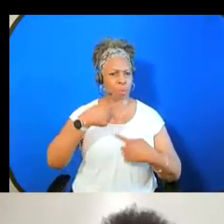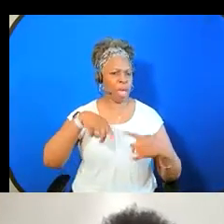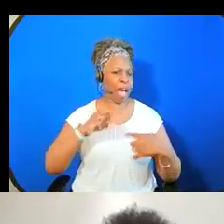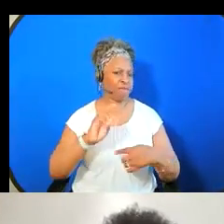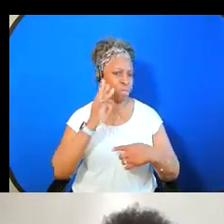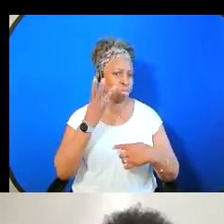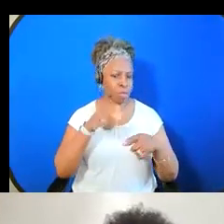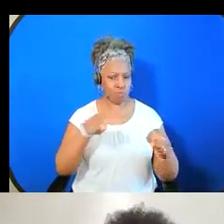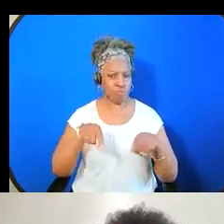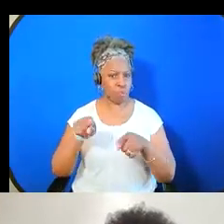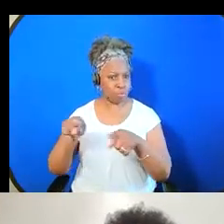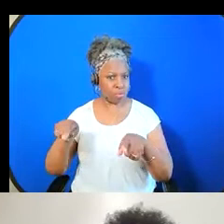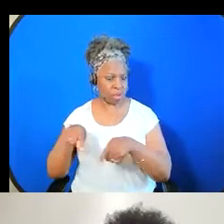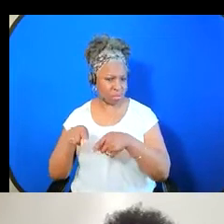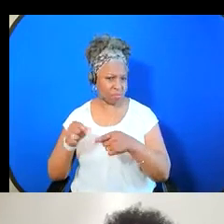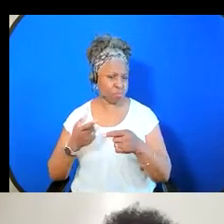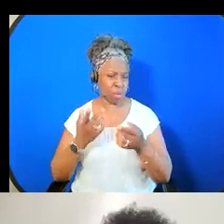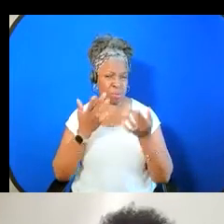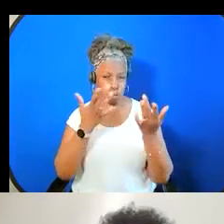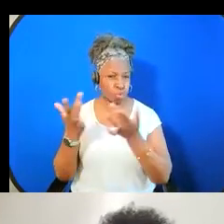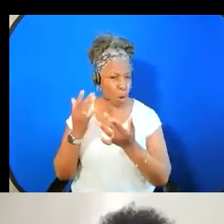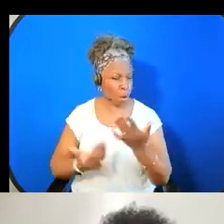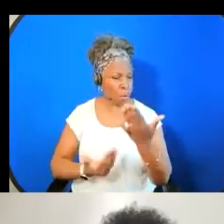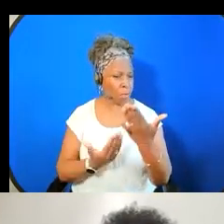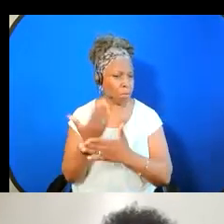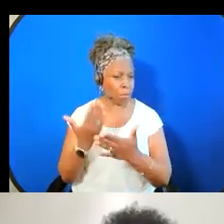where we show contemporary art and also, house archive of